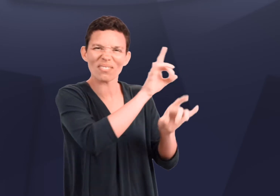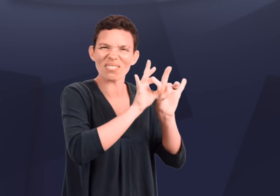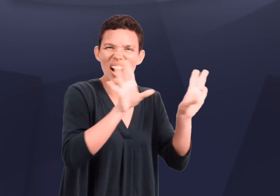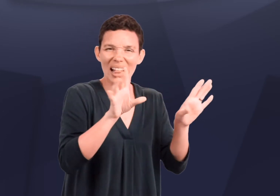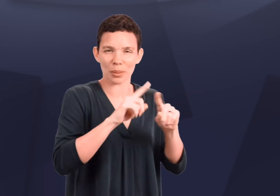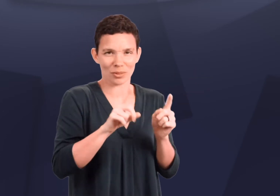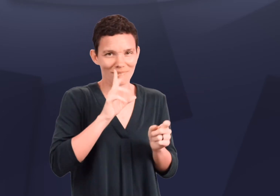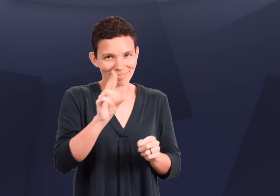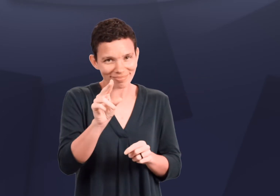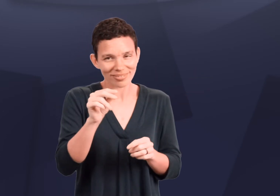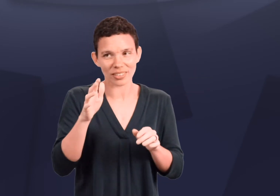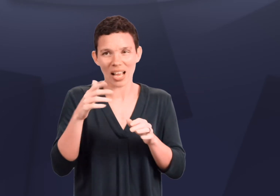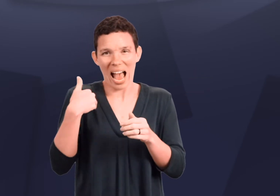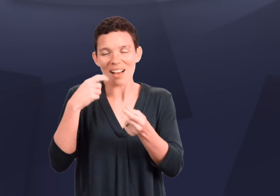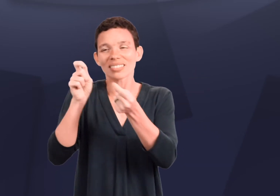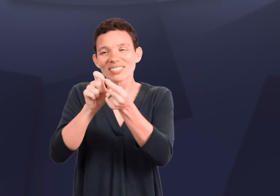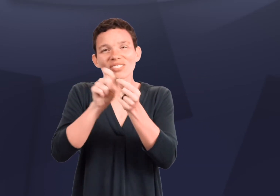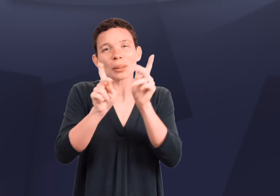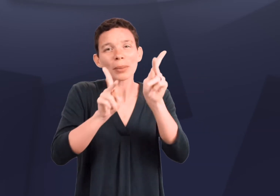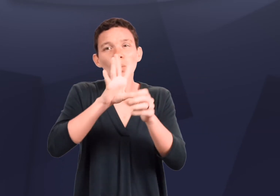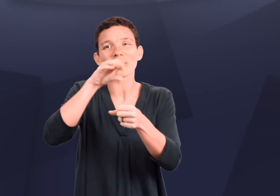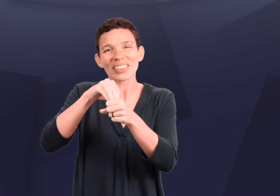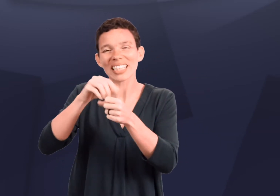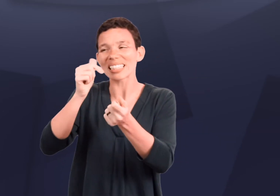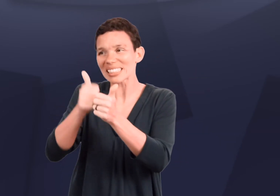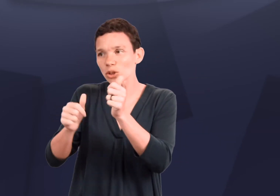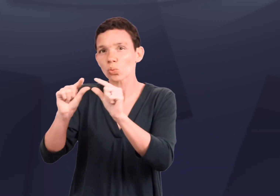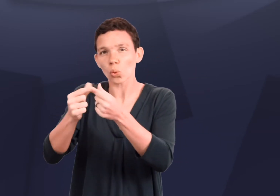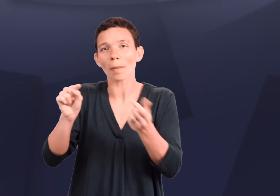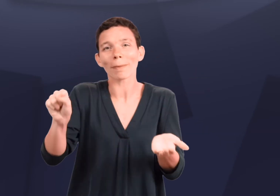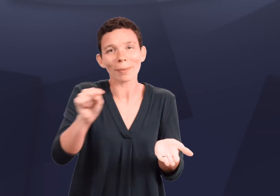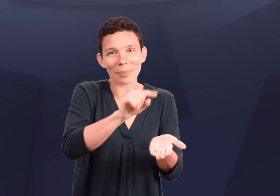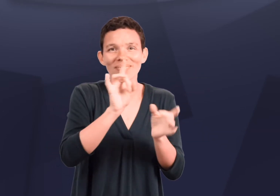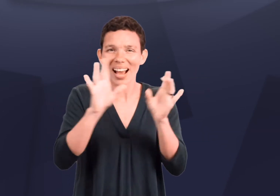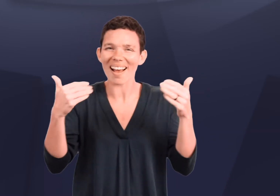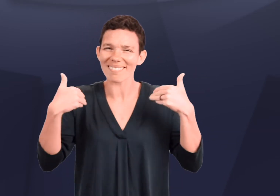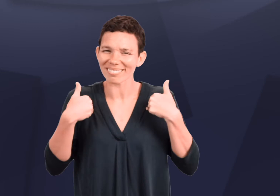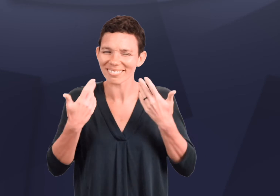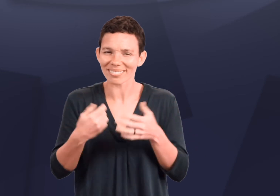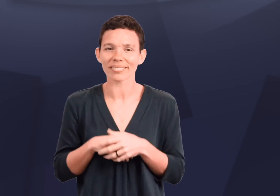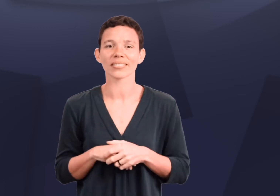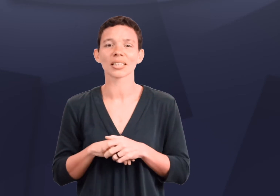by a white person, but we don't talk about it. We usually shift focus to people of color who are violent,